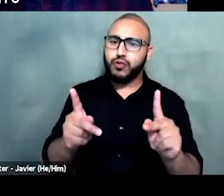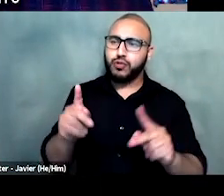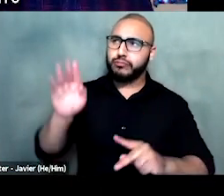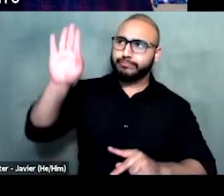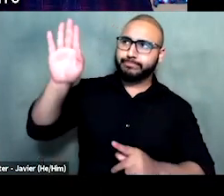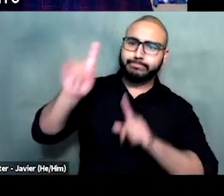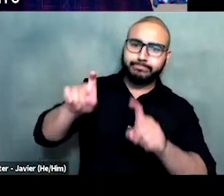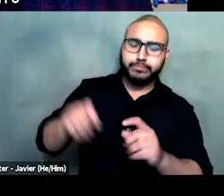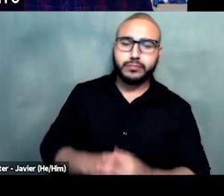Q&A.